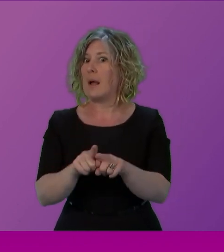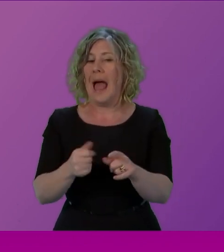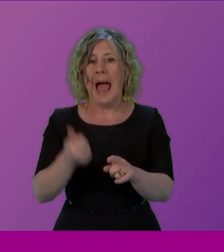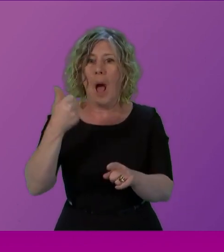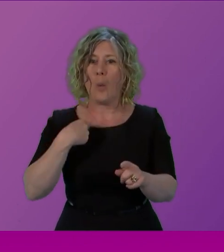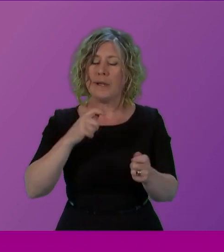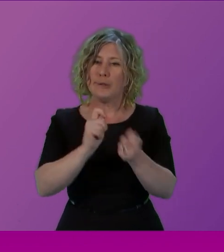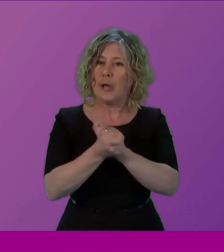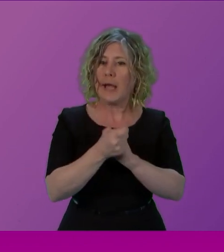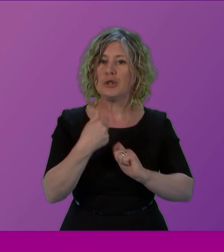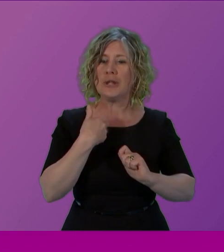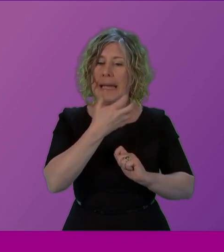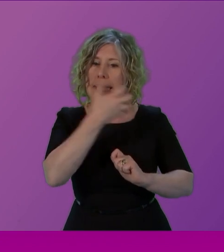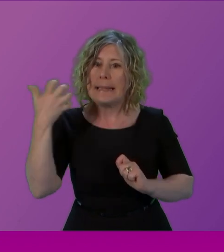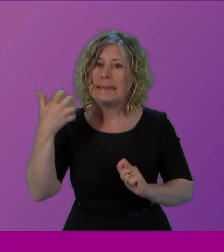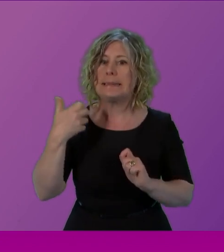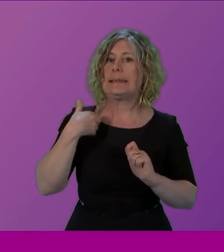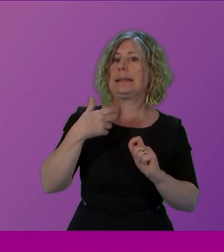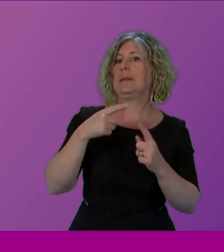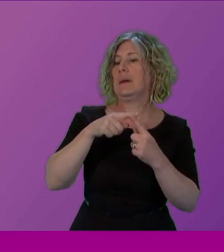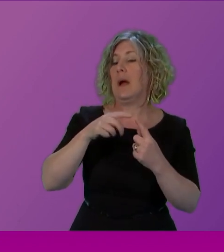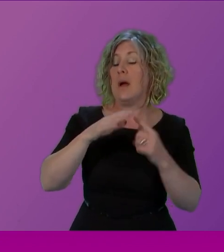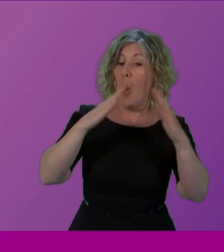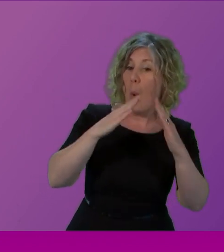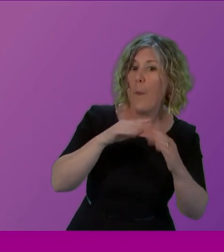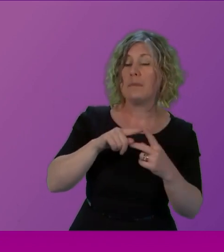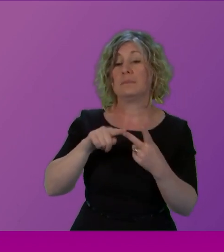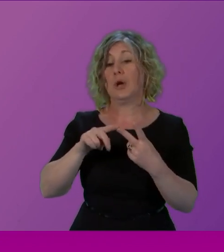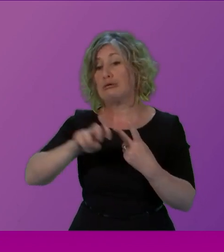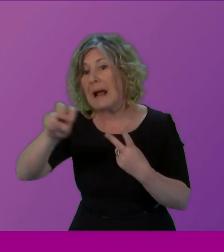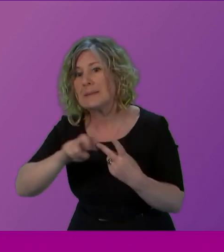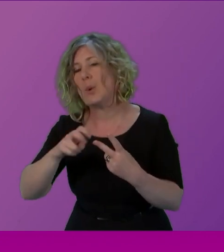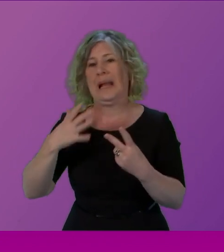our homes and further decarbonise transport, are exactly the issues that we were discussing